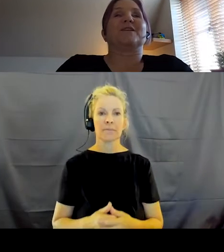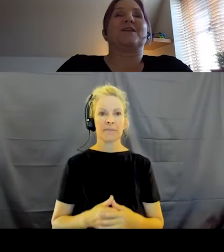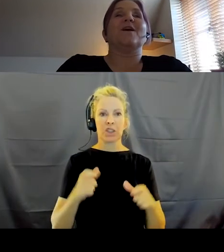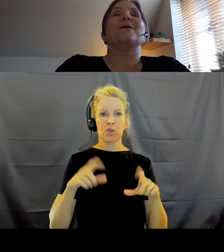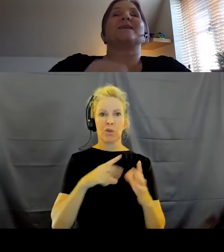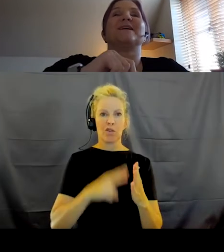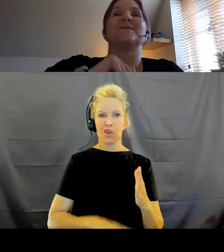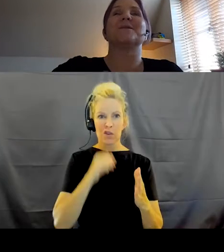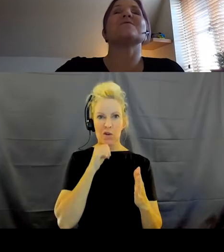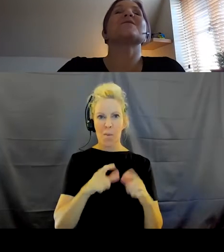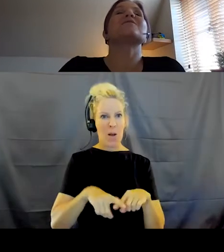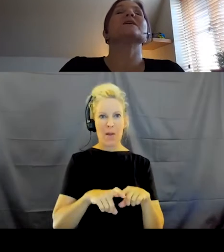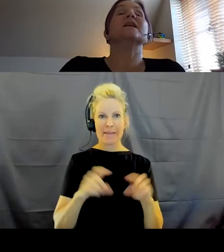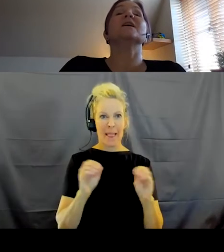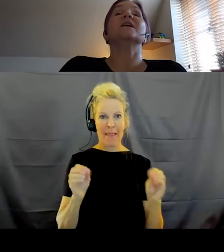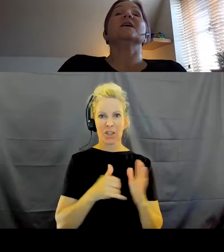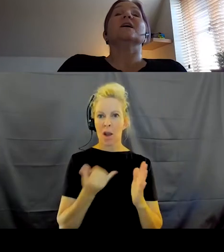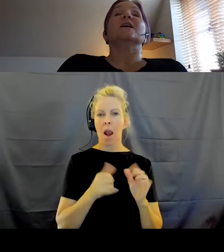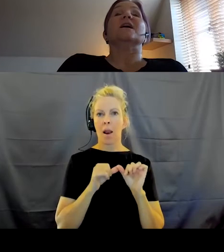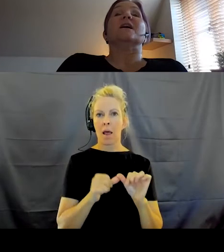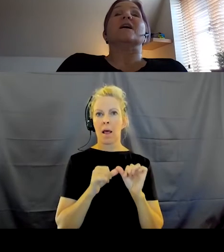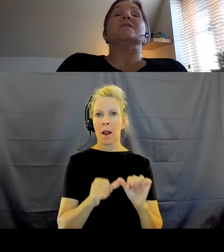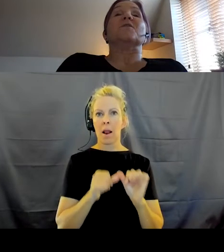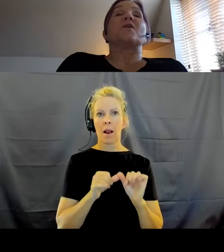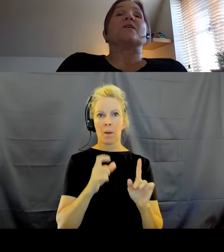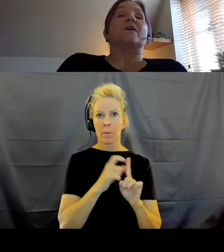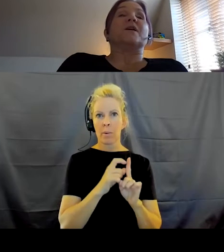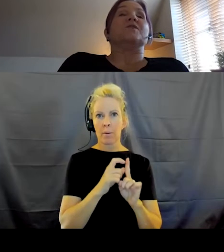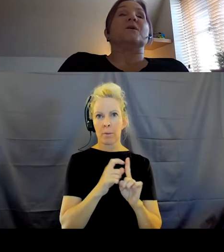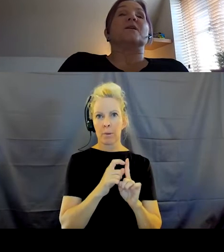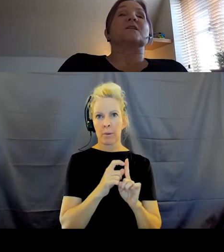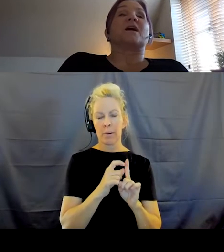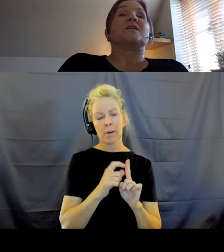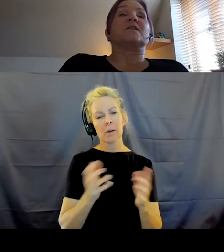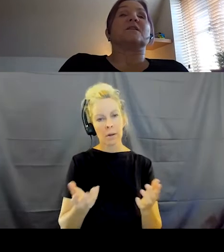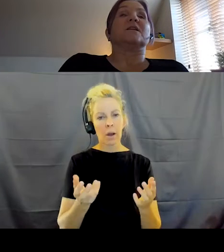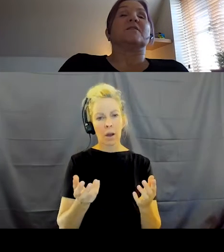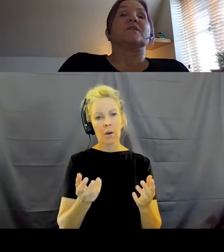just go at it. Whatever they are reading, and although they do understand that if there is